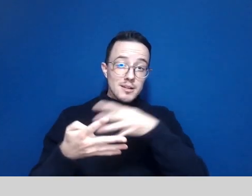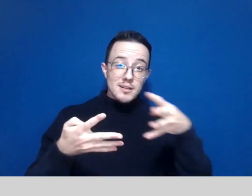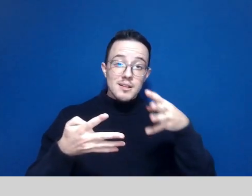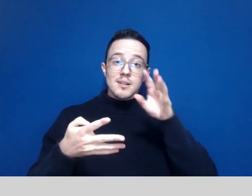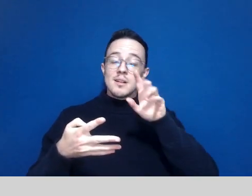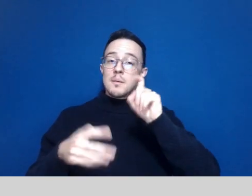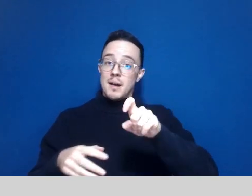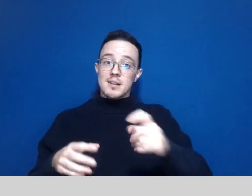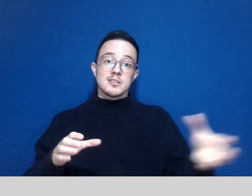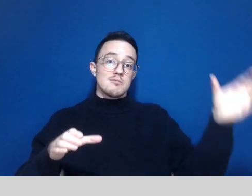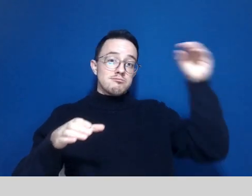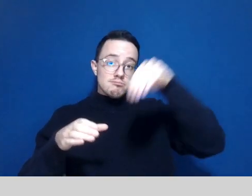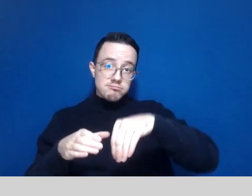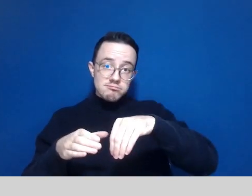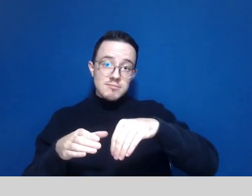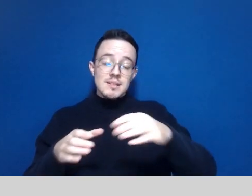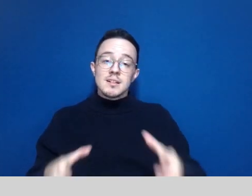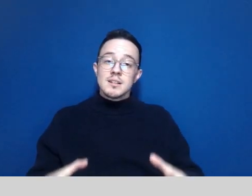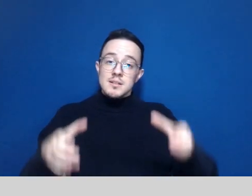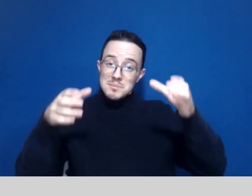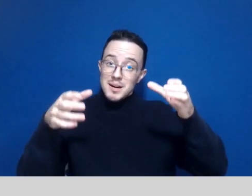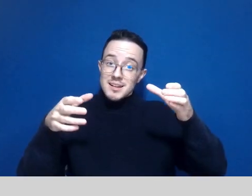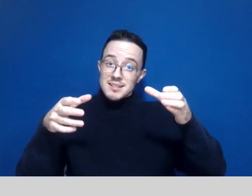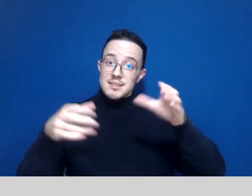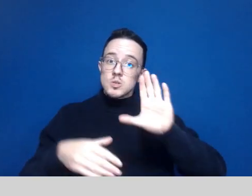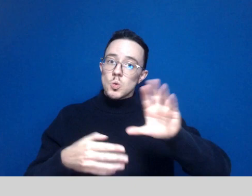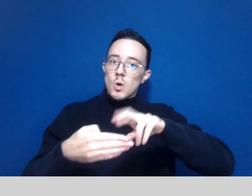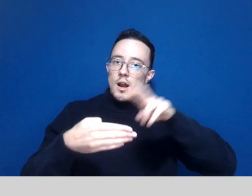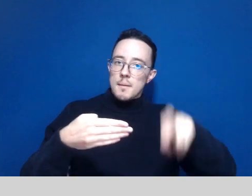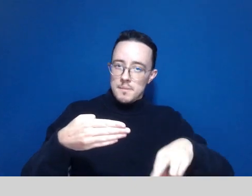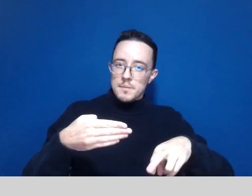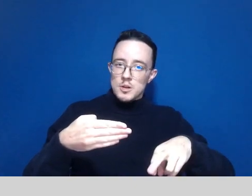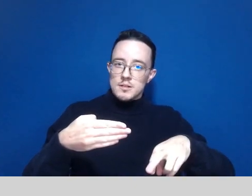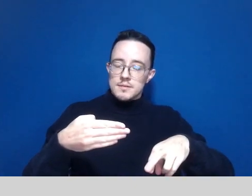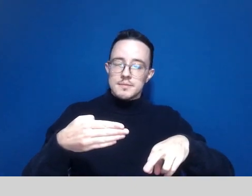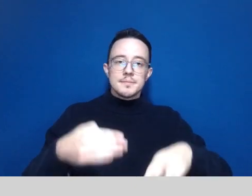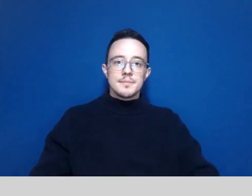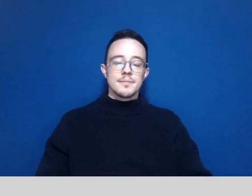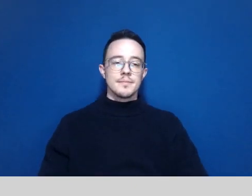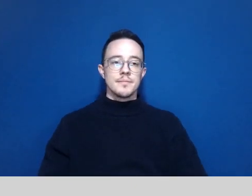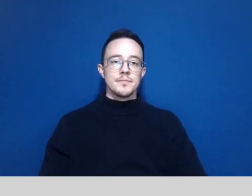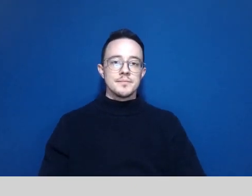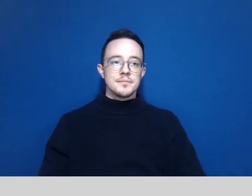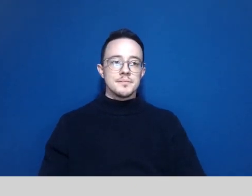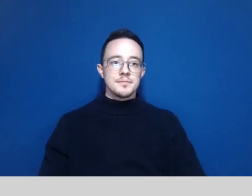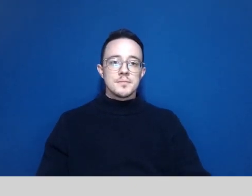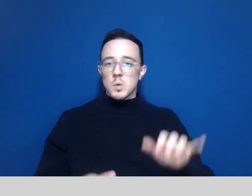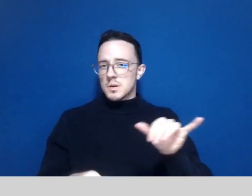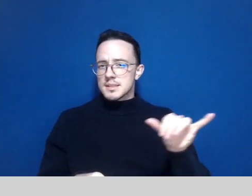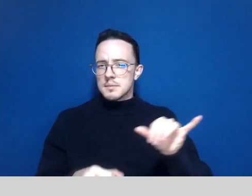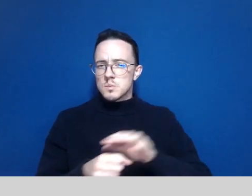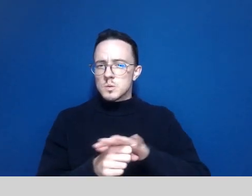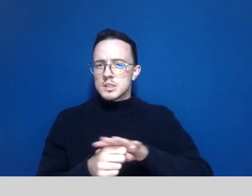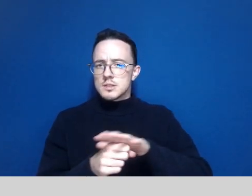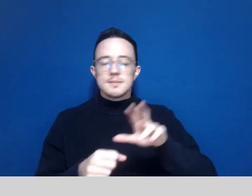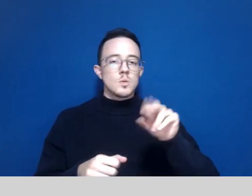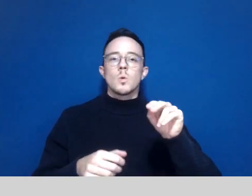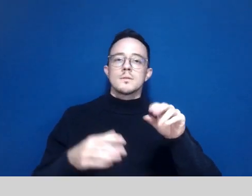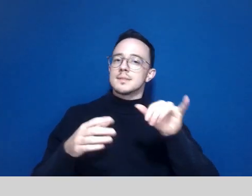that your output is going into otherwise it will not work. Correction. It has to be in the same region as, yeah, no